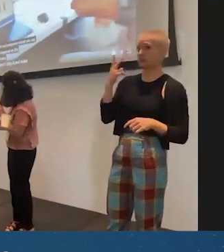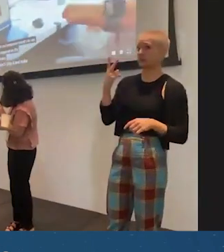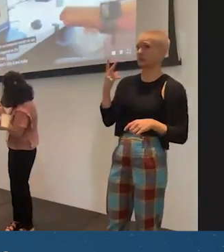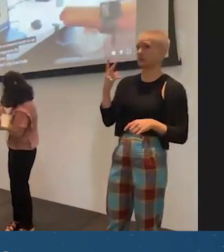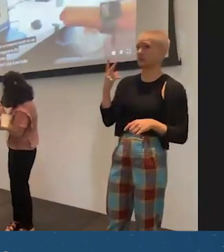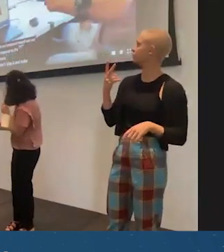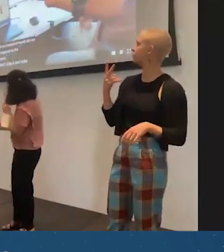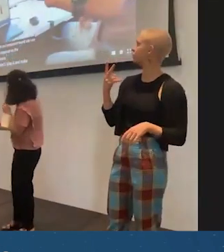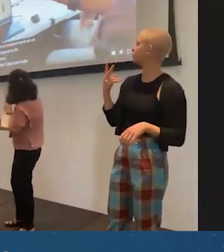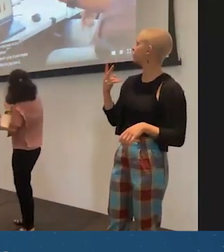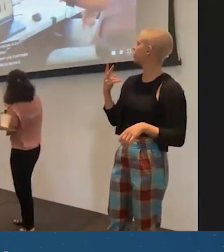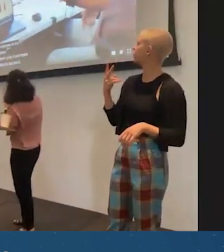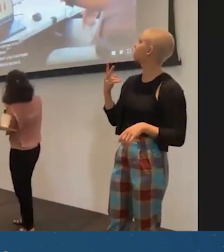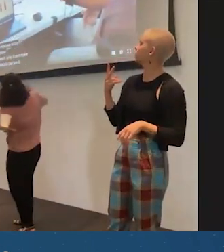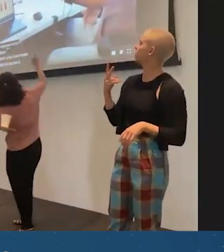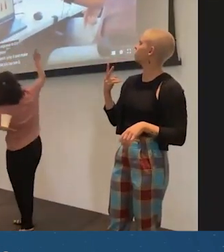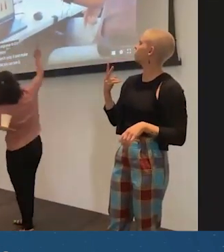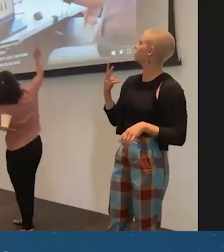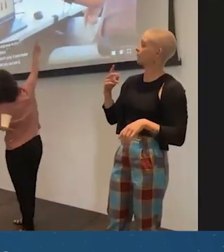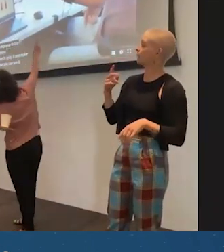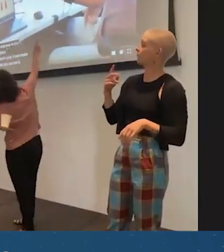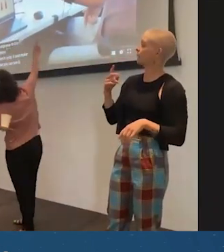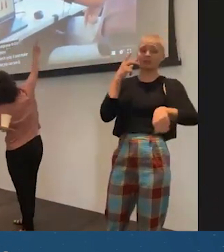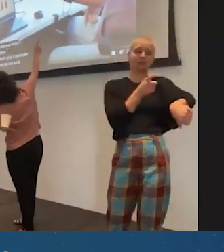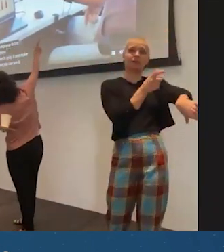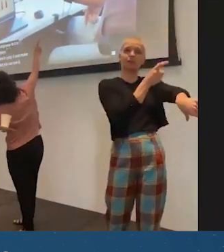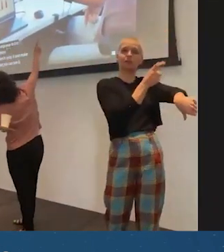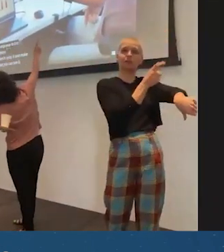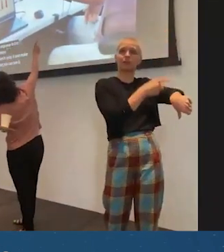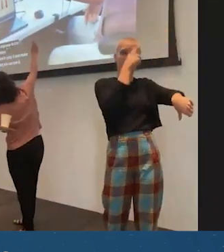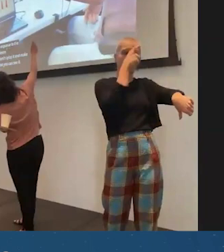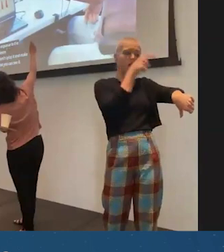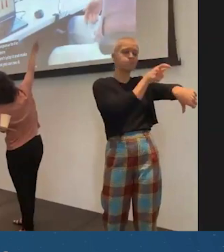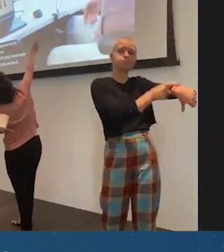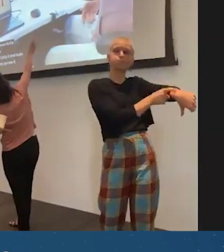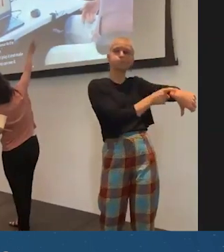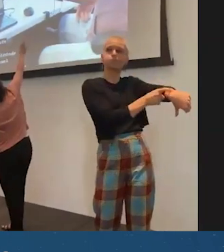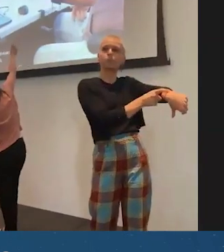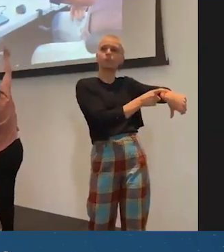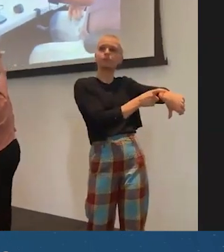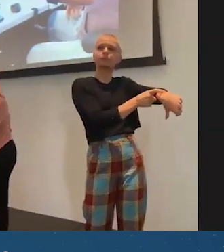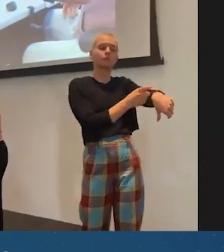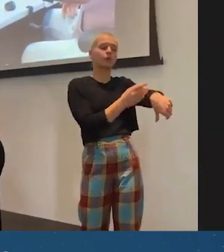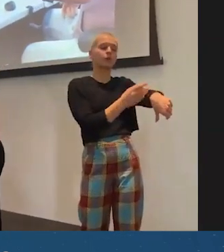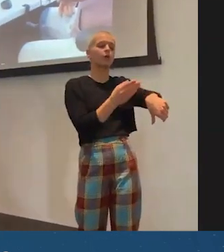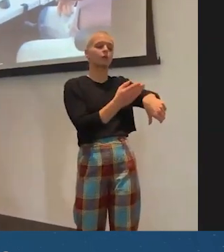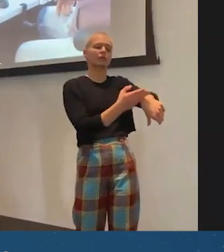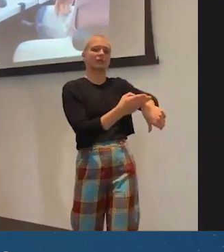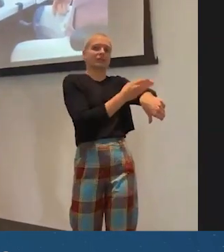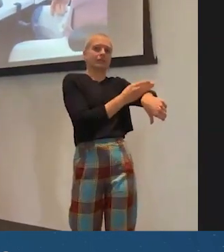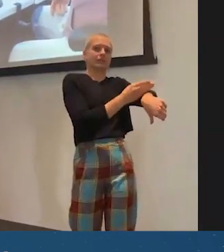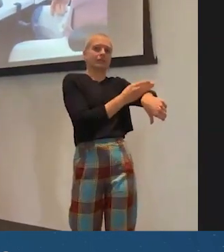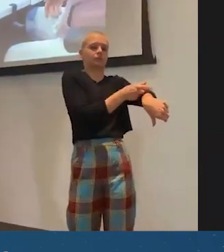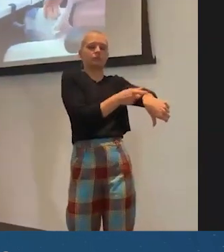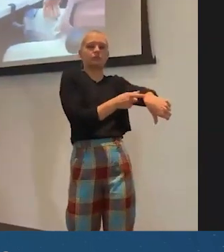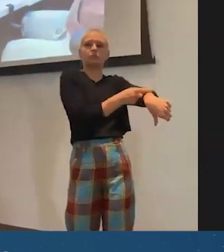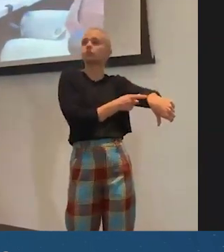OK, so you see, that's the band on his a little bit higher up than his wrist, that yellow object he's pinching.